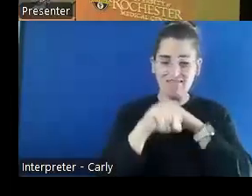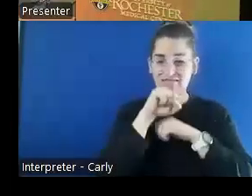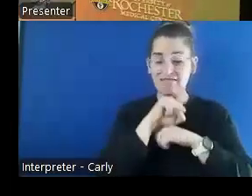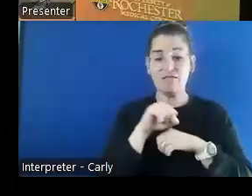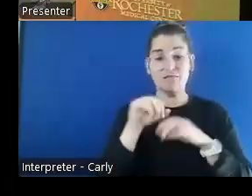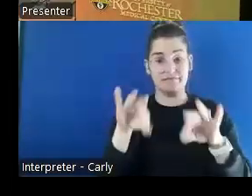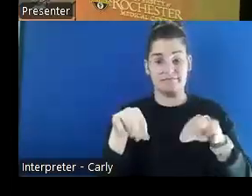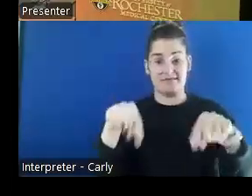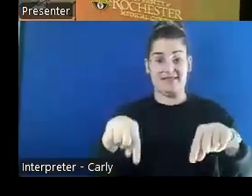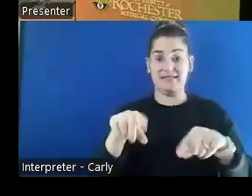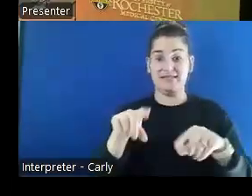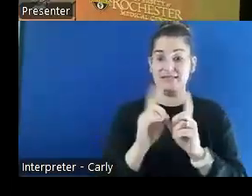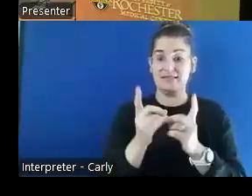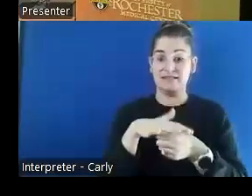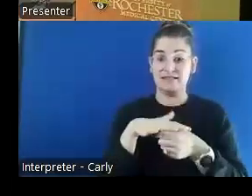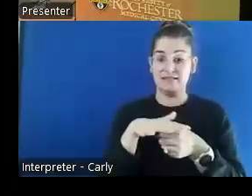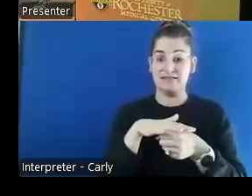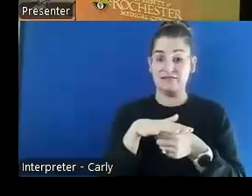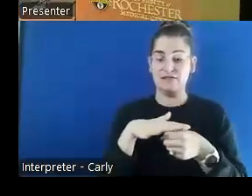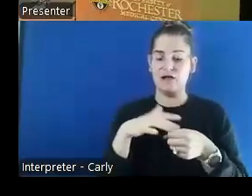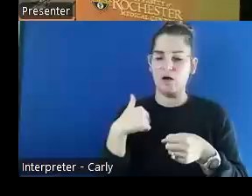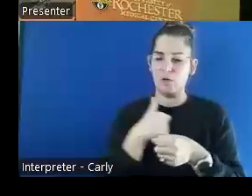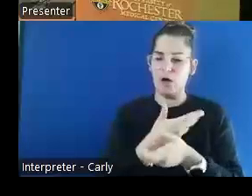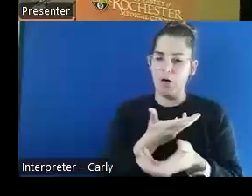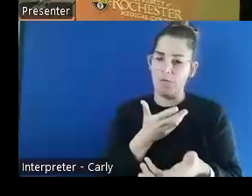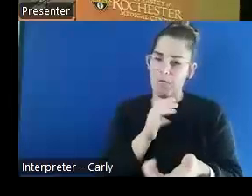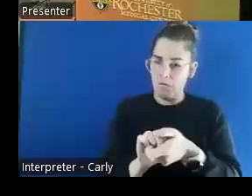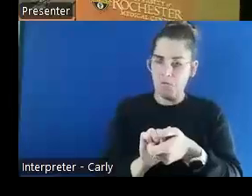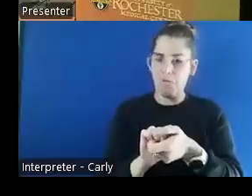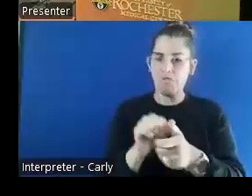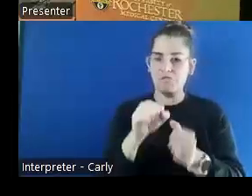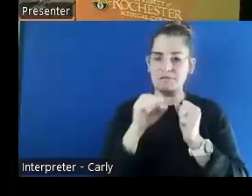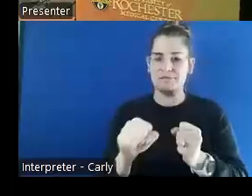the department is that we really work pretty well together so rather than you know say what